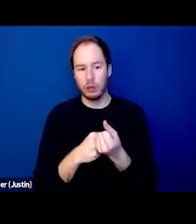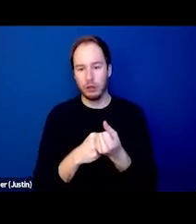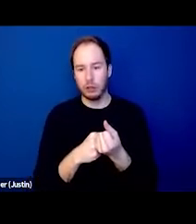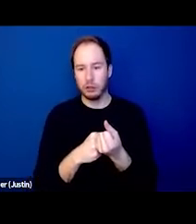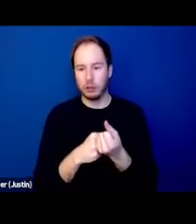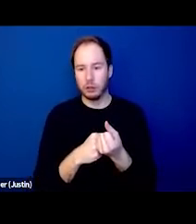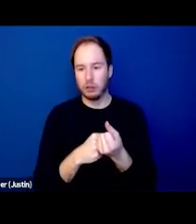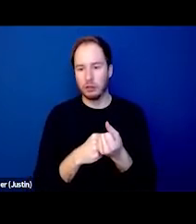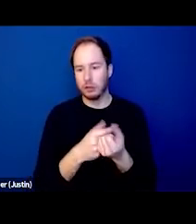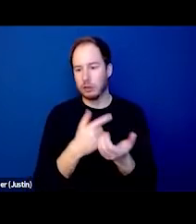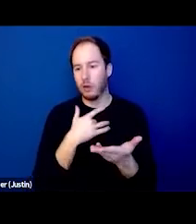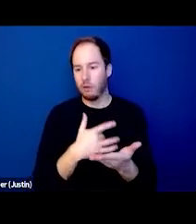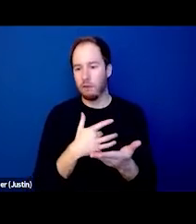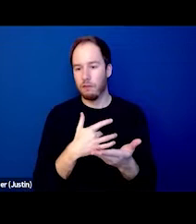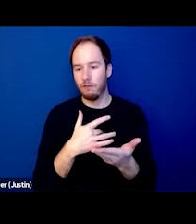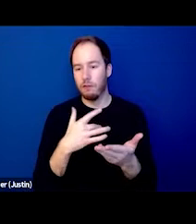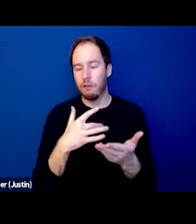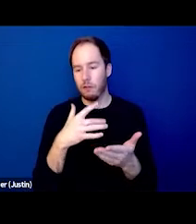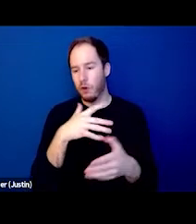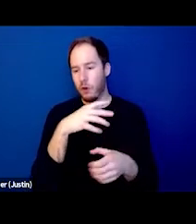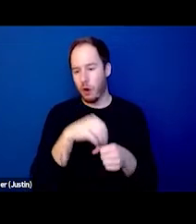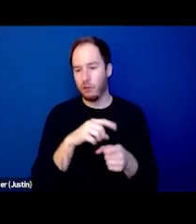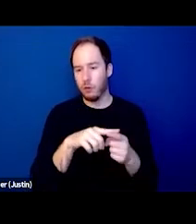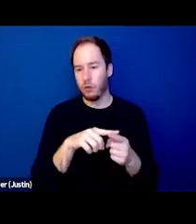they're often incorporated into the Western